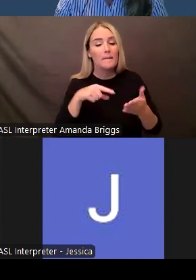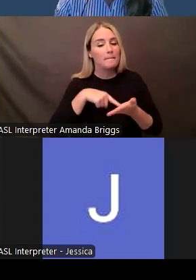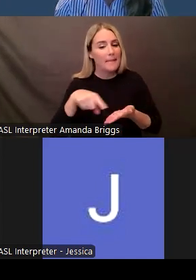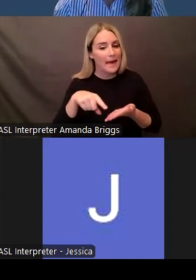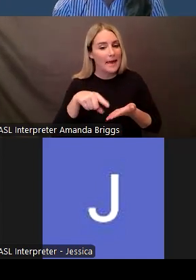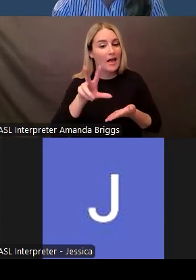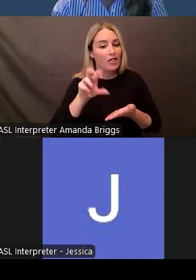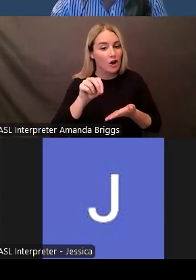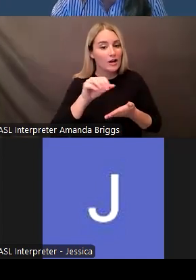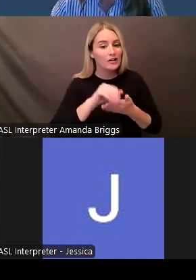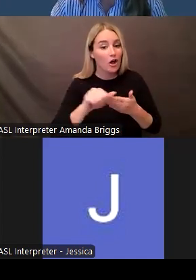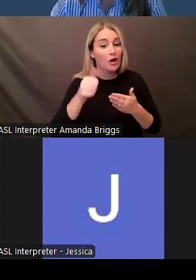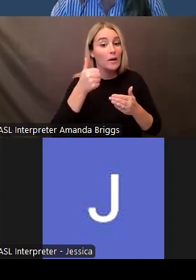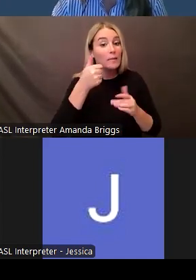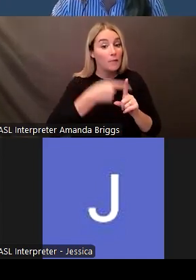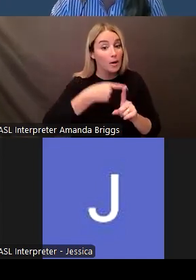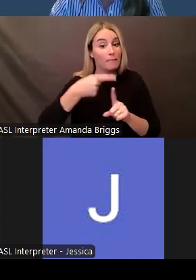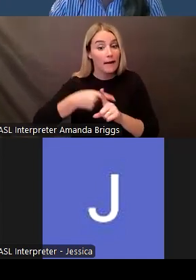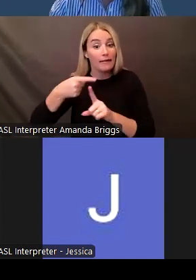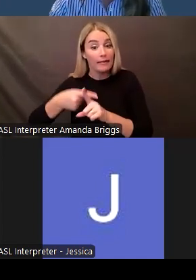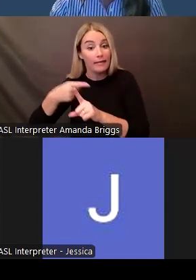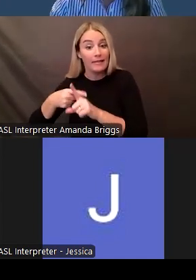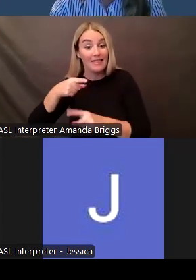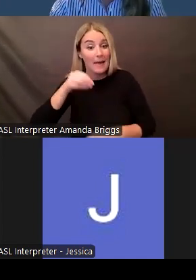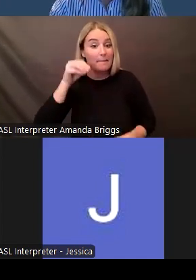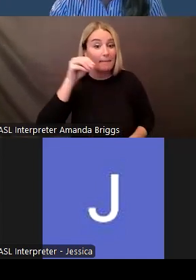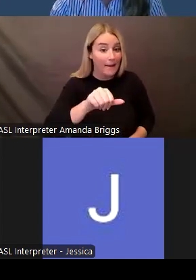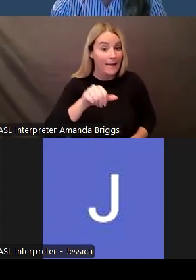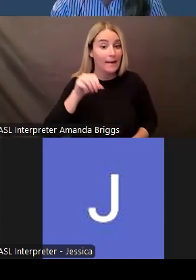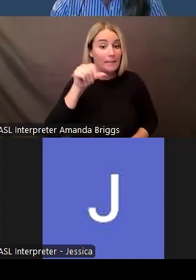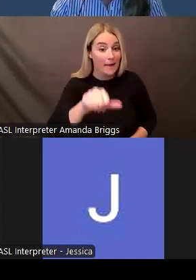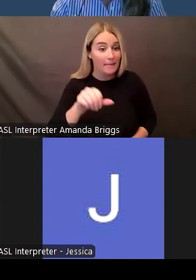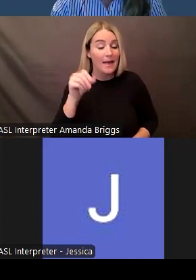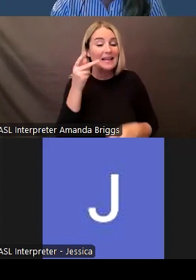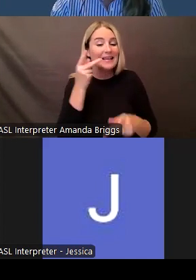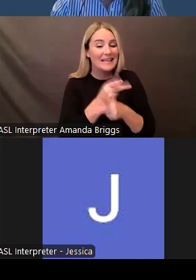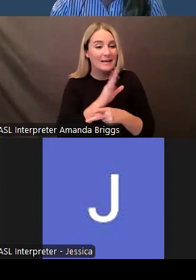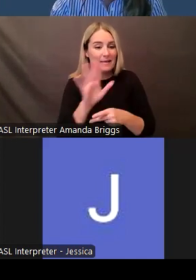premium to keep their Medi-Cal benefits.